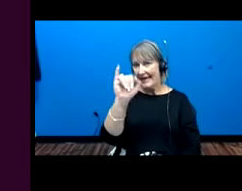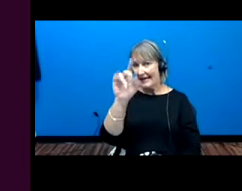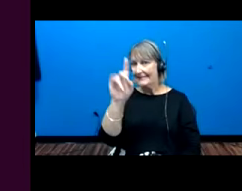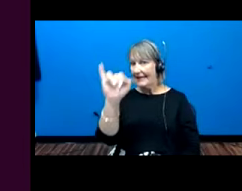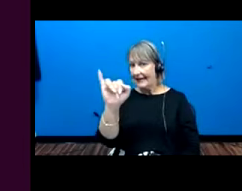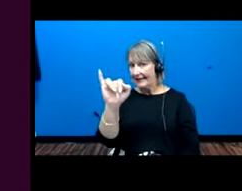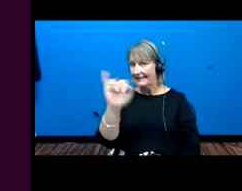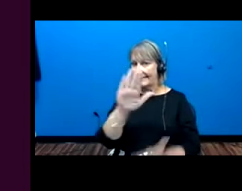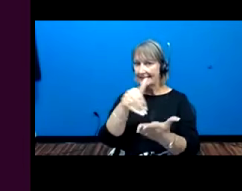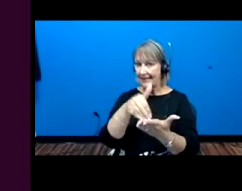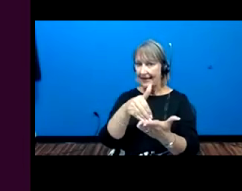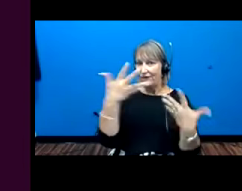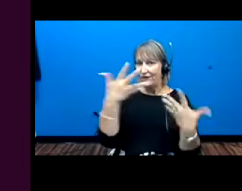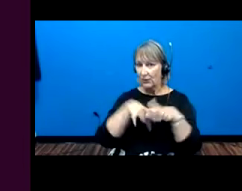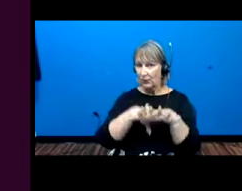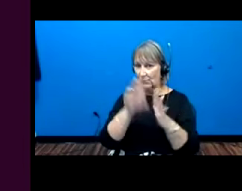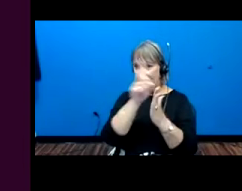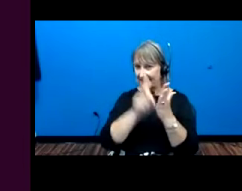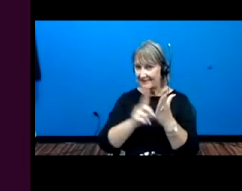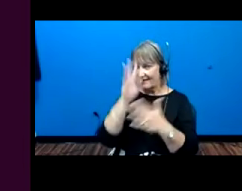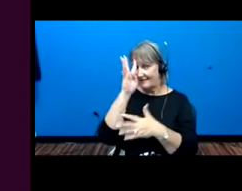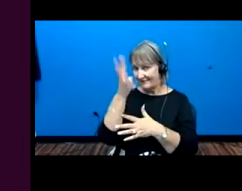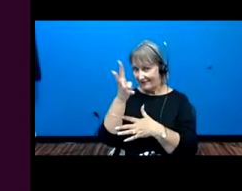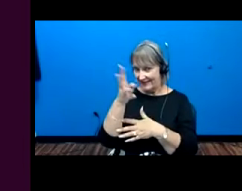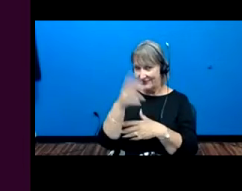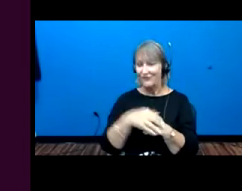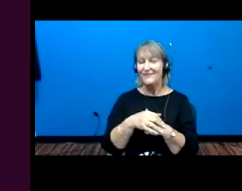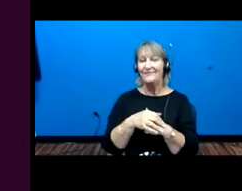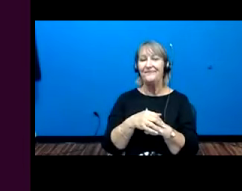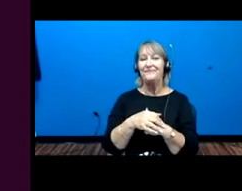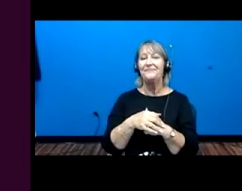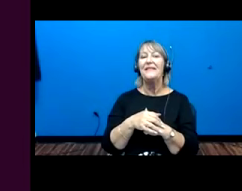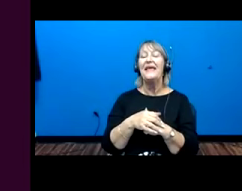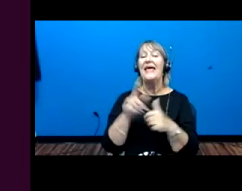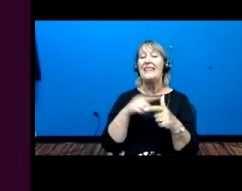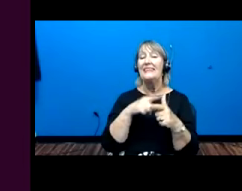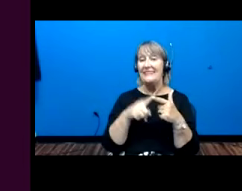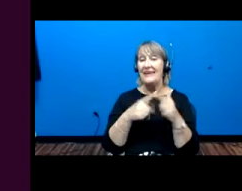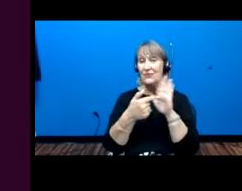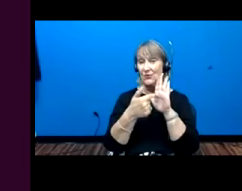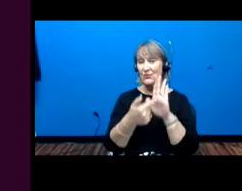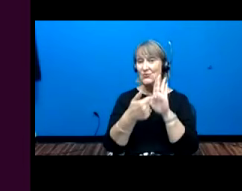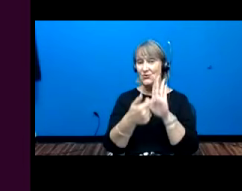And so as you come here to the microsite— and we'll be sharing this URL and ways